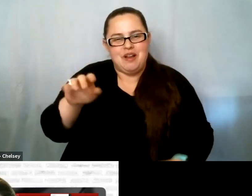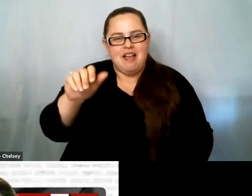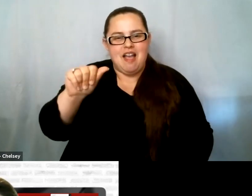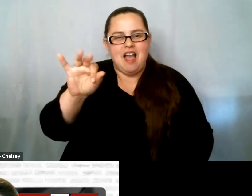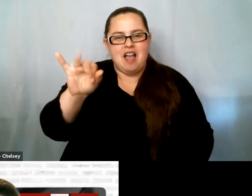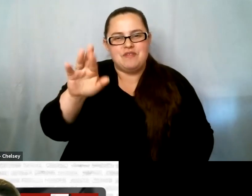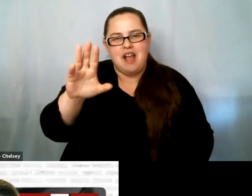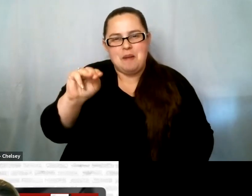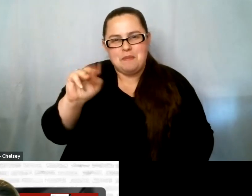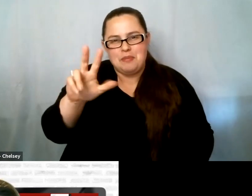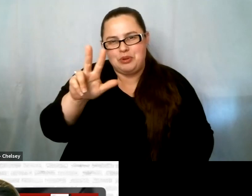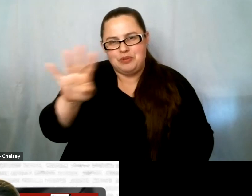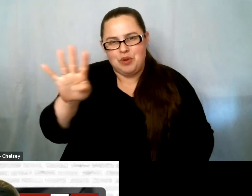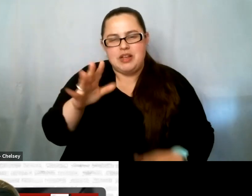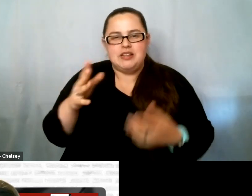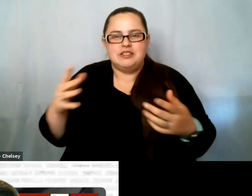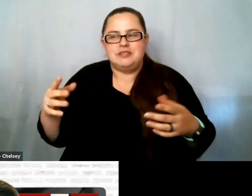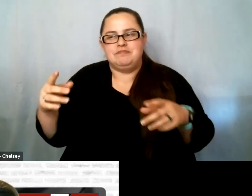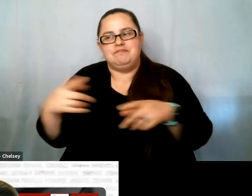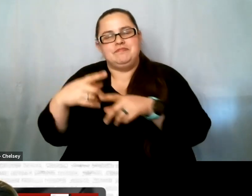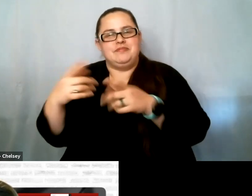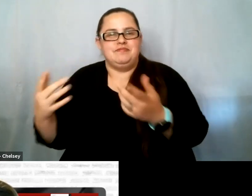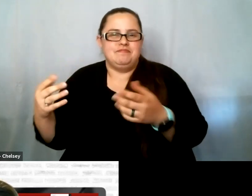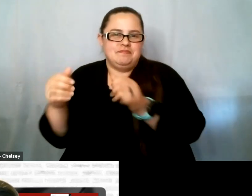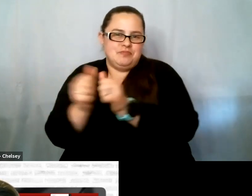crosslisted class with African American Studies. The history of the civil rights